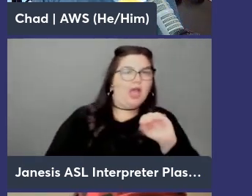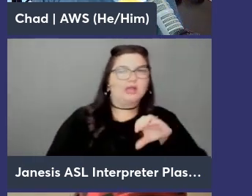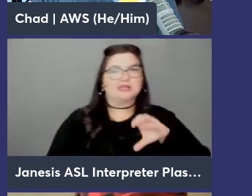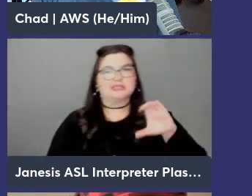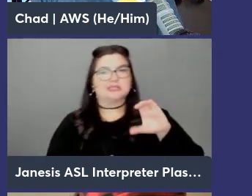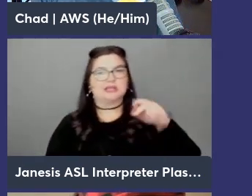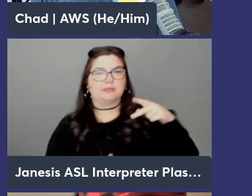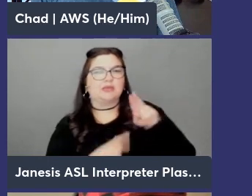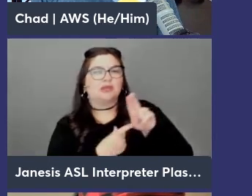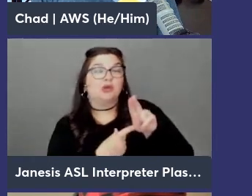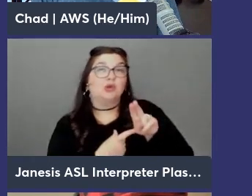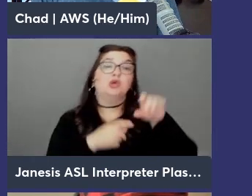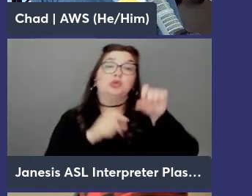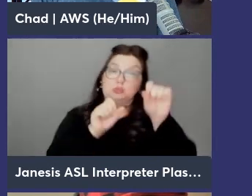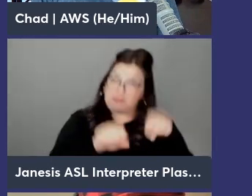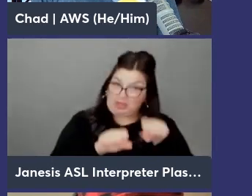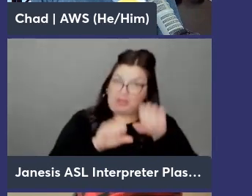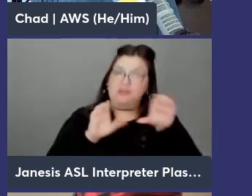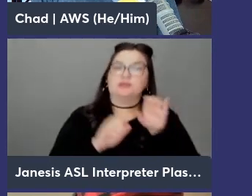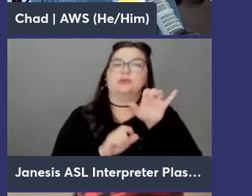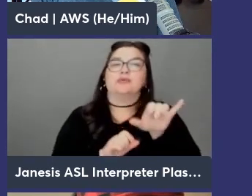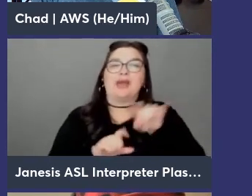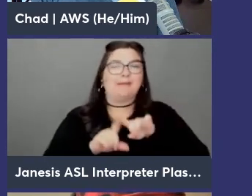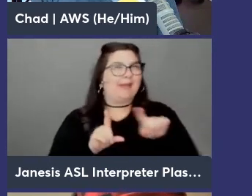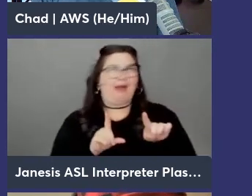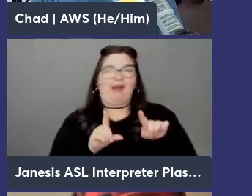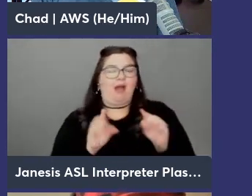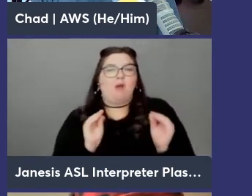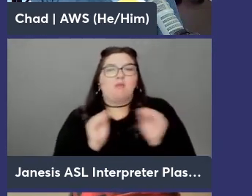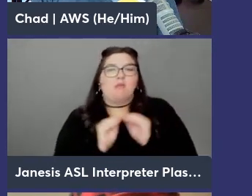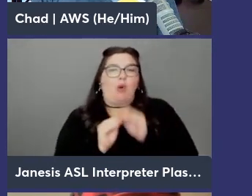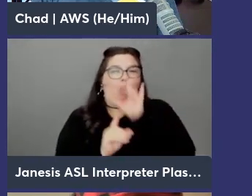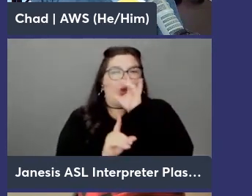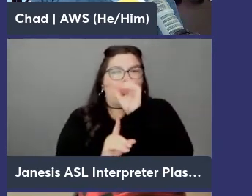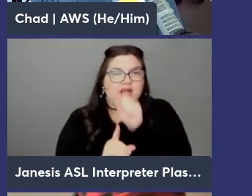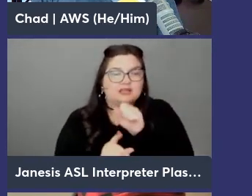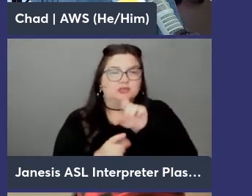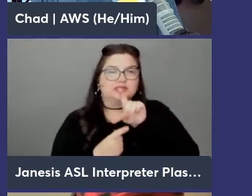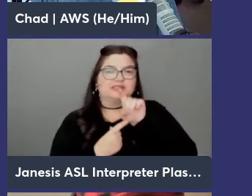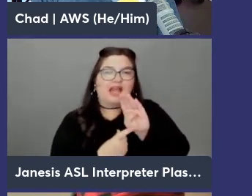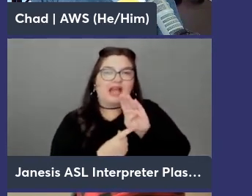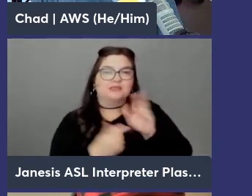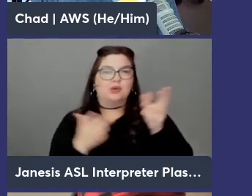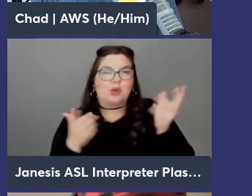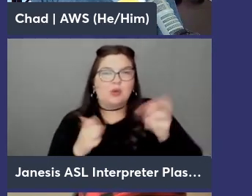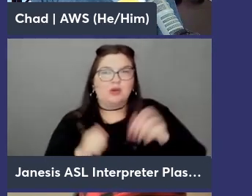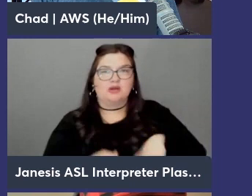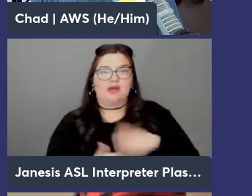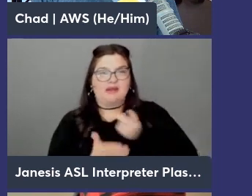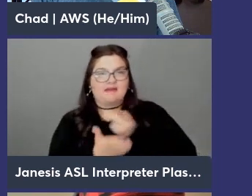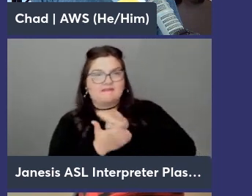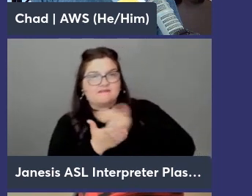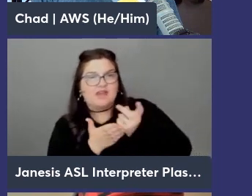you can do that, but more interesting to put in the dashboard, are failure functions.